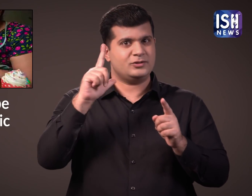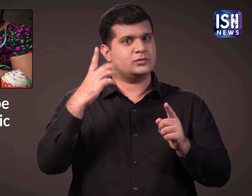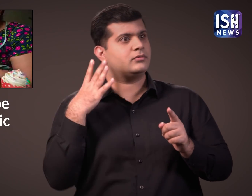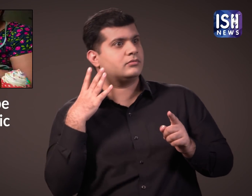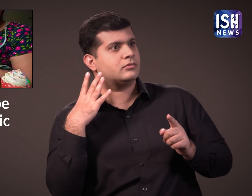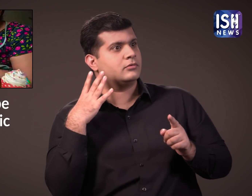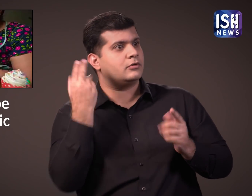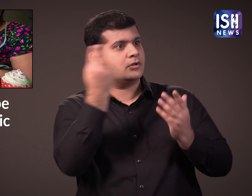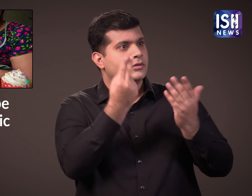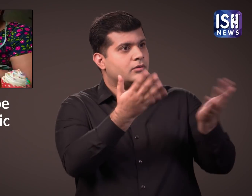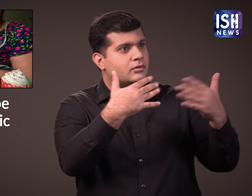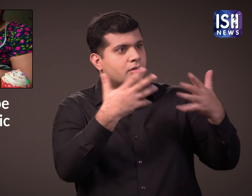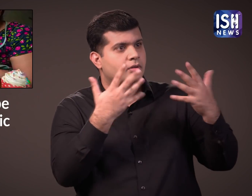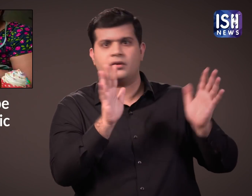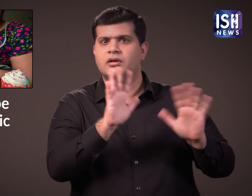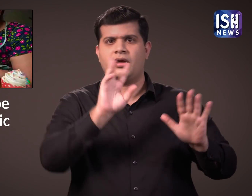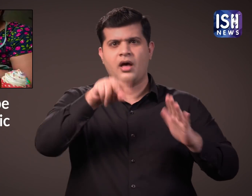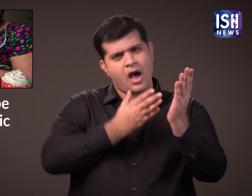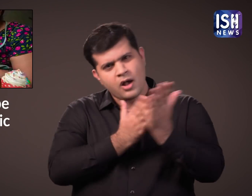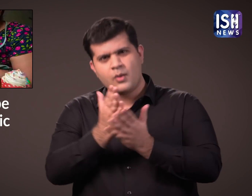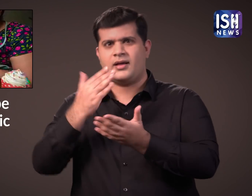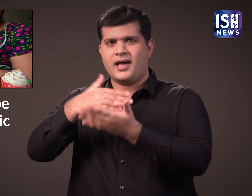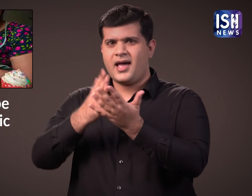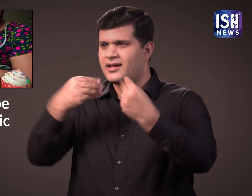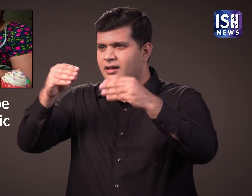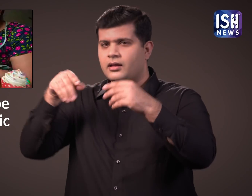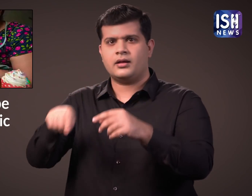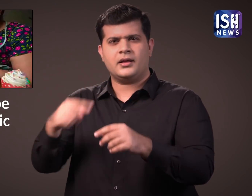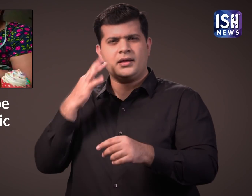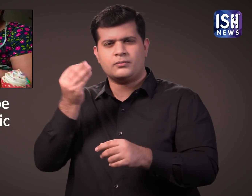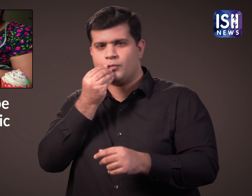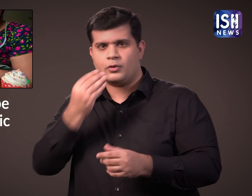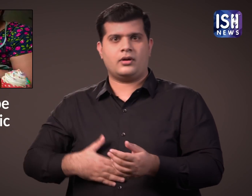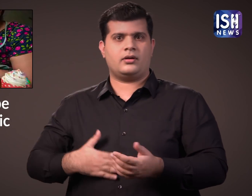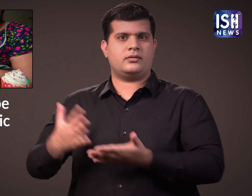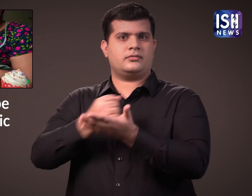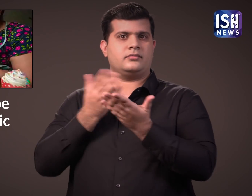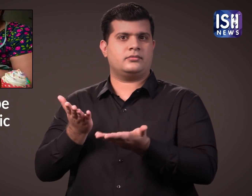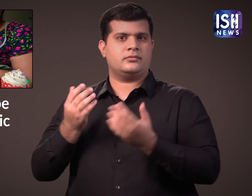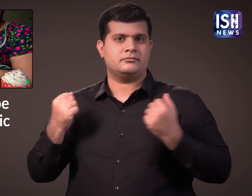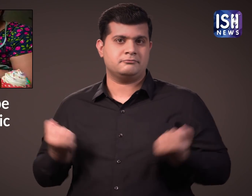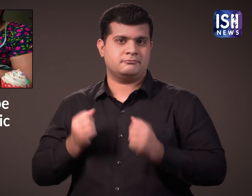She did not wait for illustrating assignments, she instead sold cakes for earning.